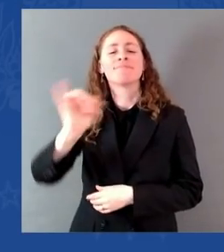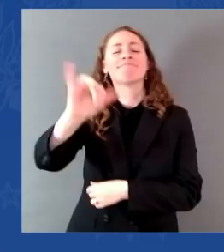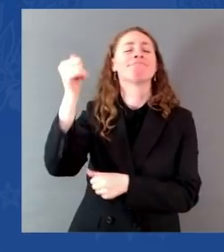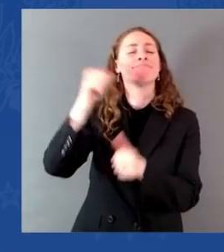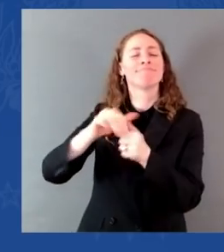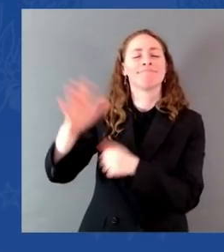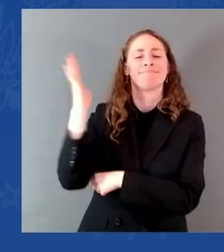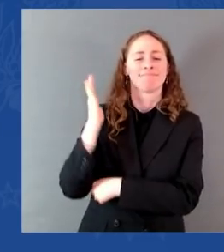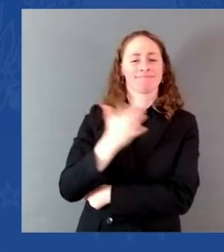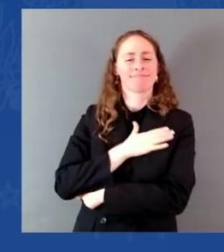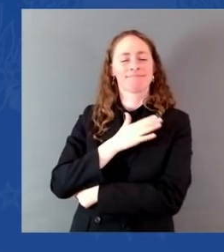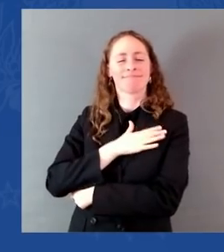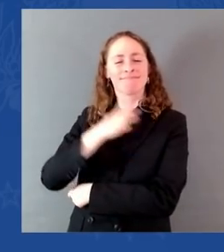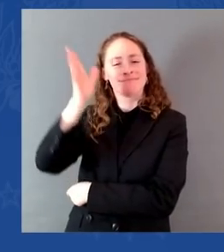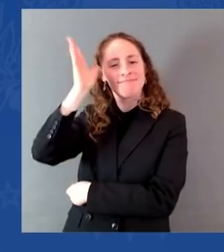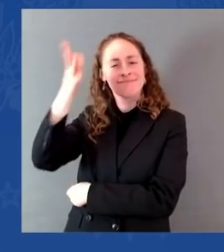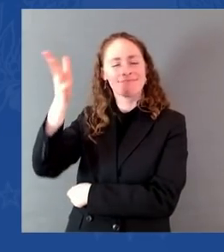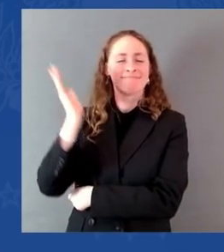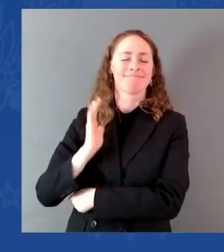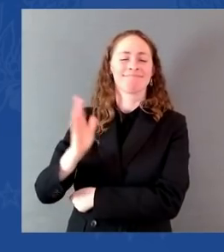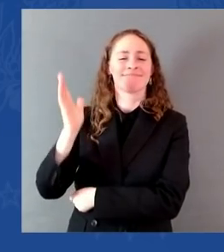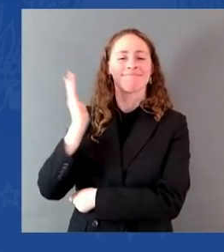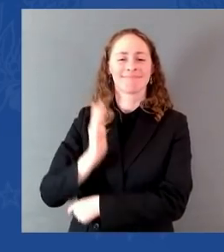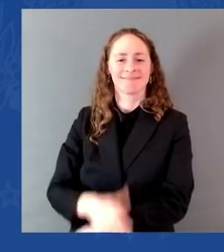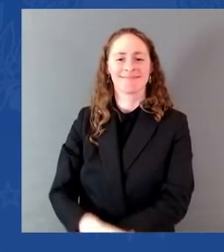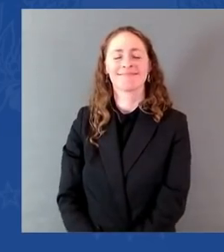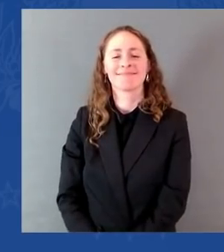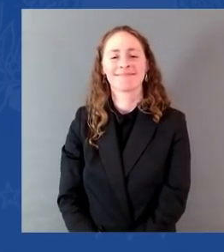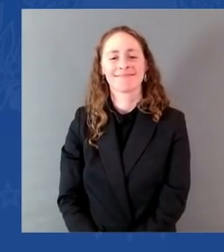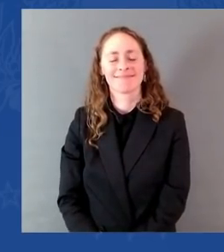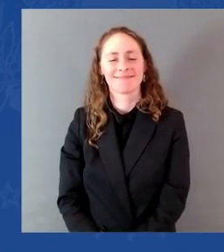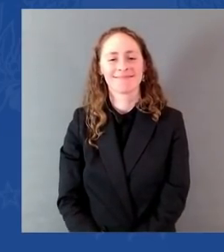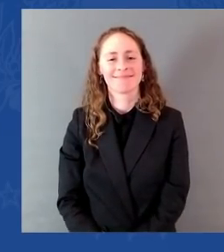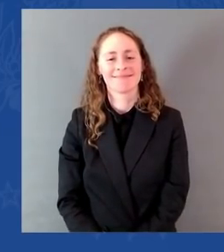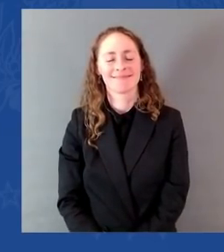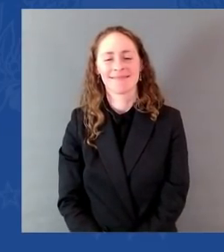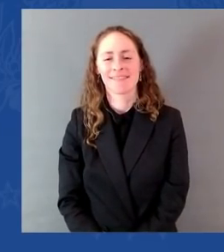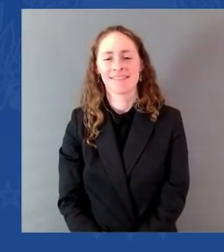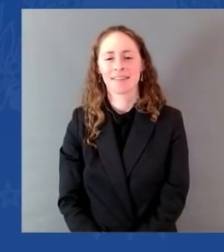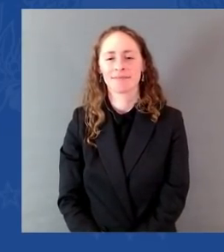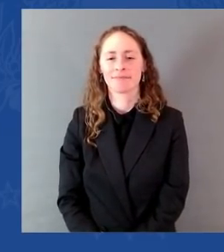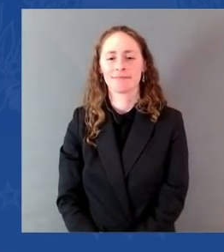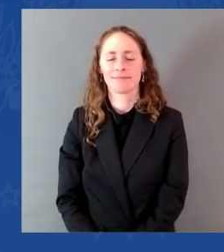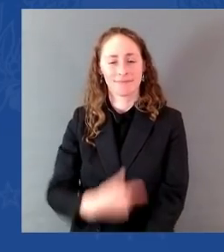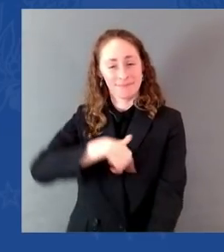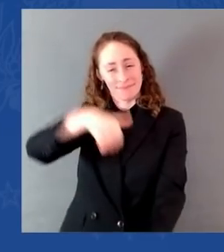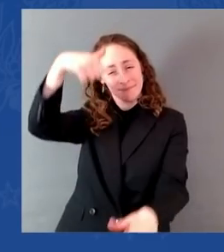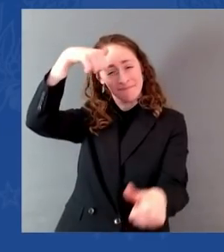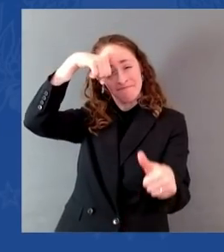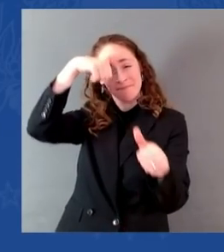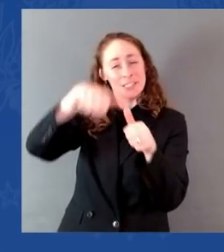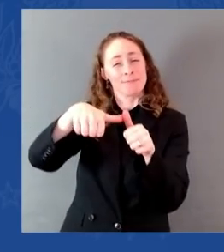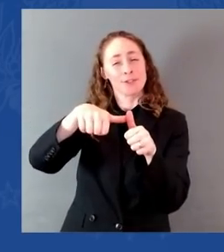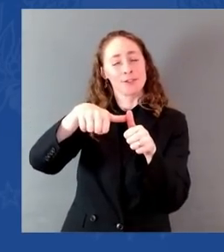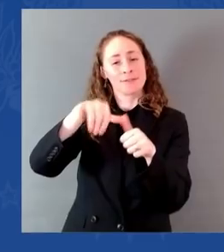I remember when he lost his health insurance -- his company. You could tell -- the walls were thin -- how upset he was that night, just rolling in bed.